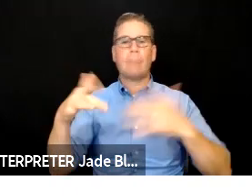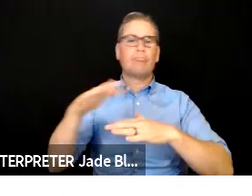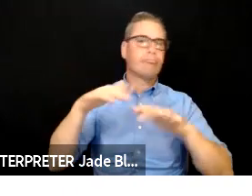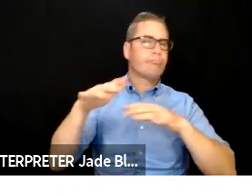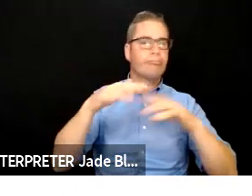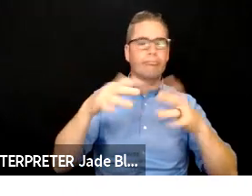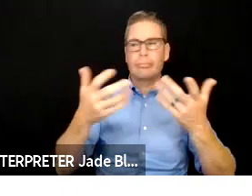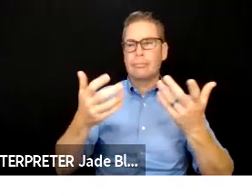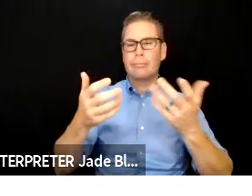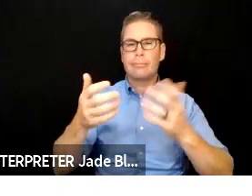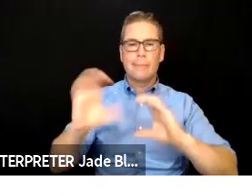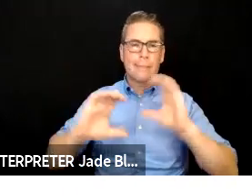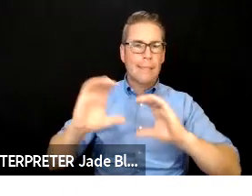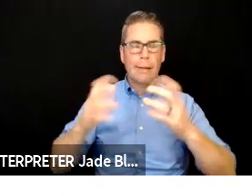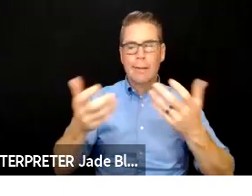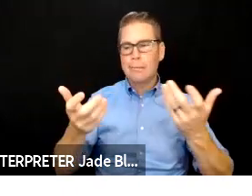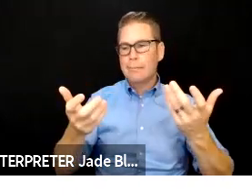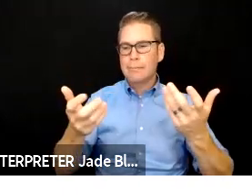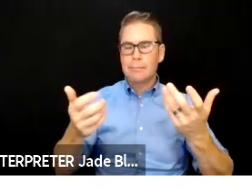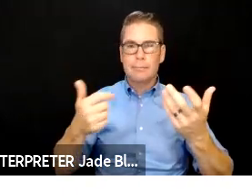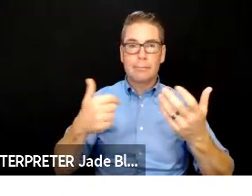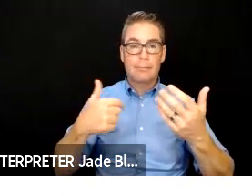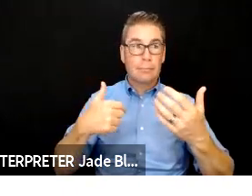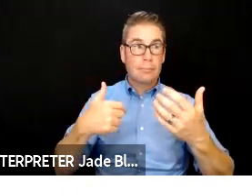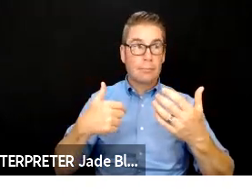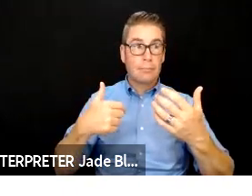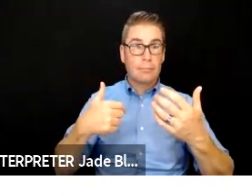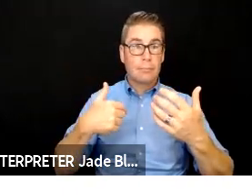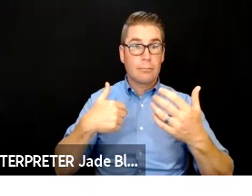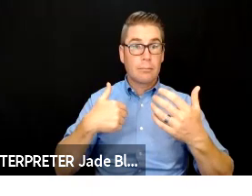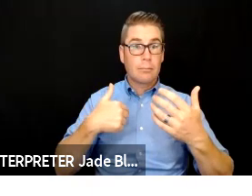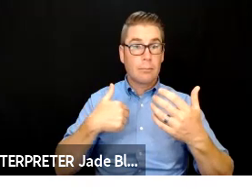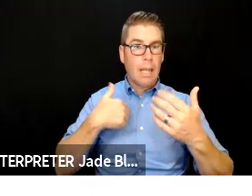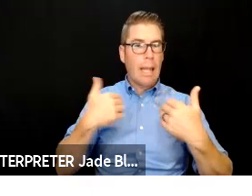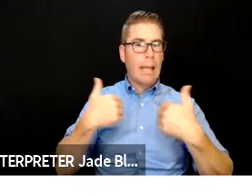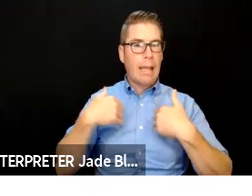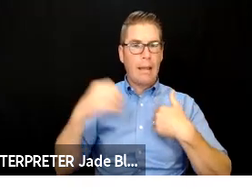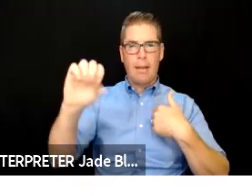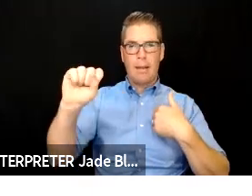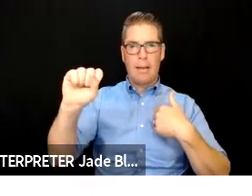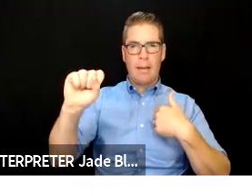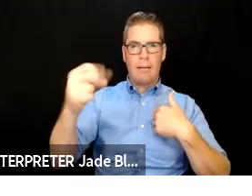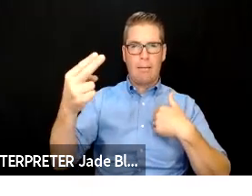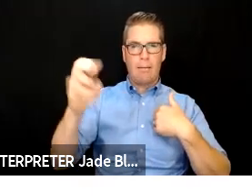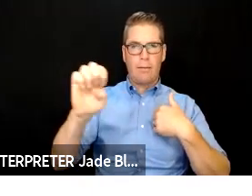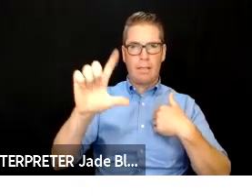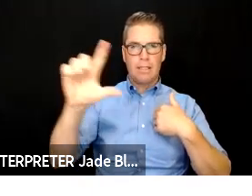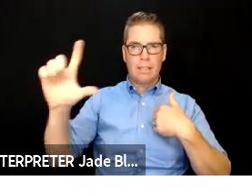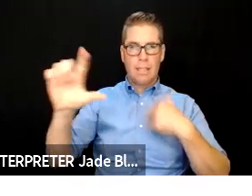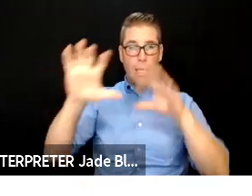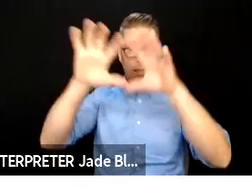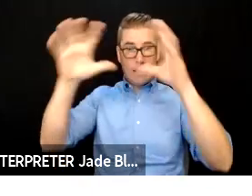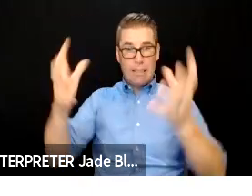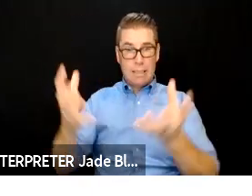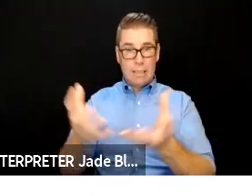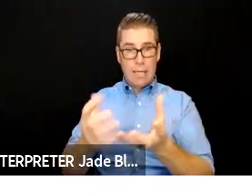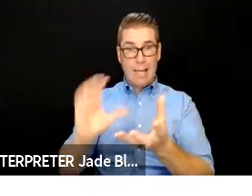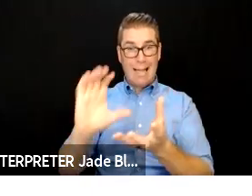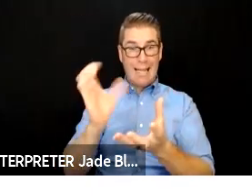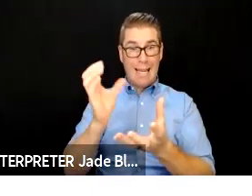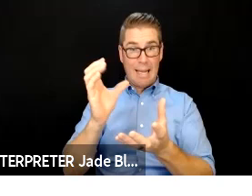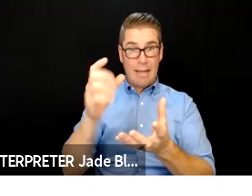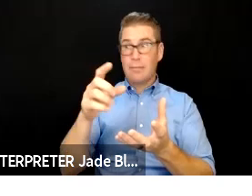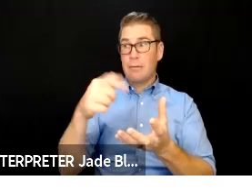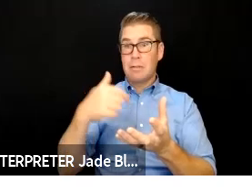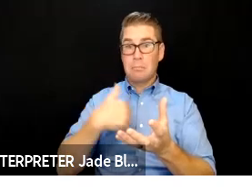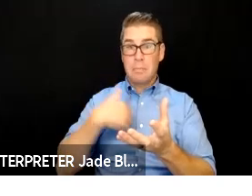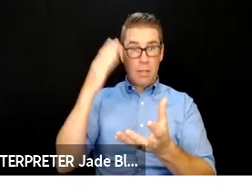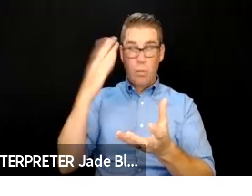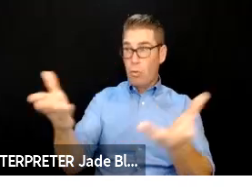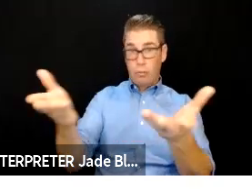Sally Potter: You know i i have a canvas shell Canvas course that I'm going to invite you into and you can take take some time in there. Okay.